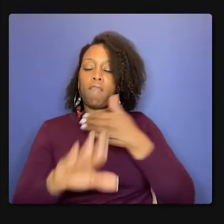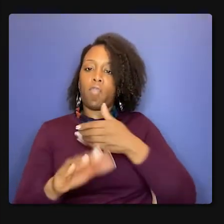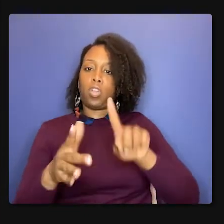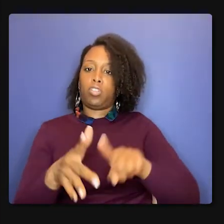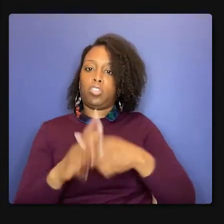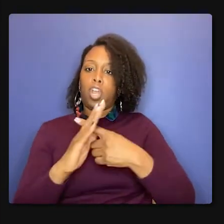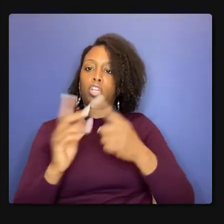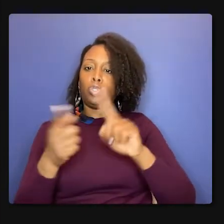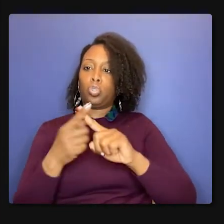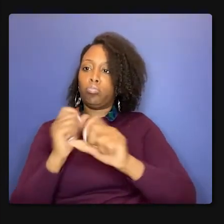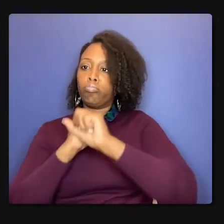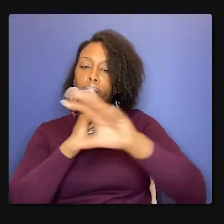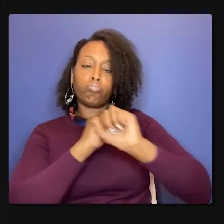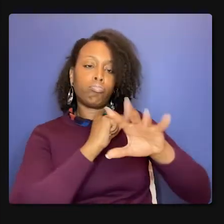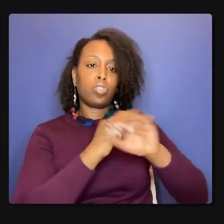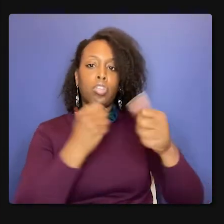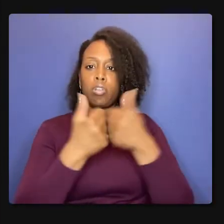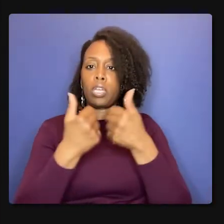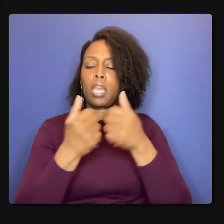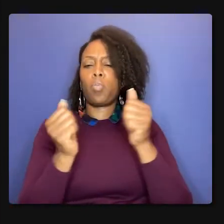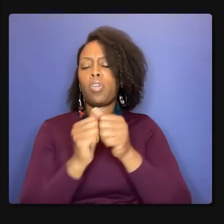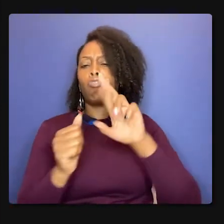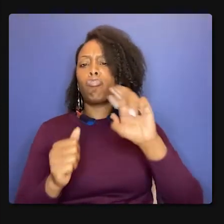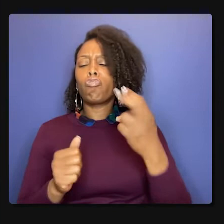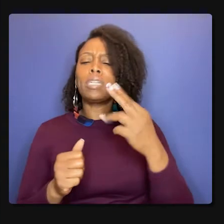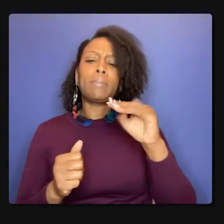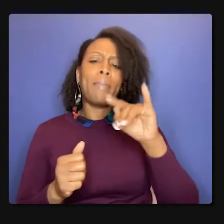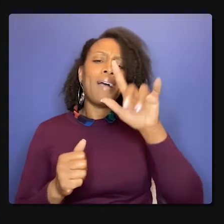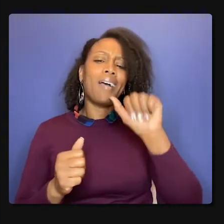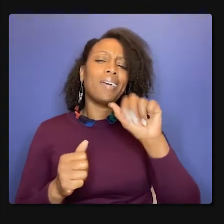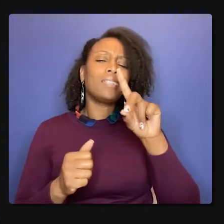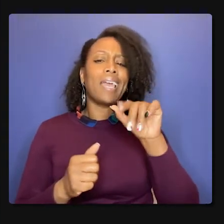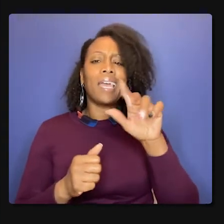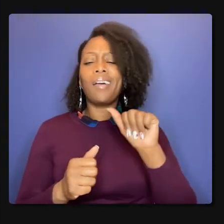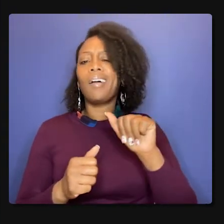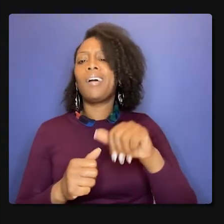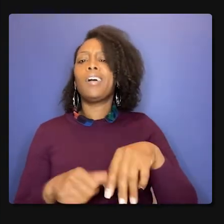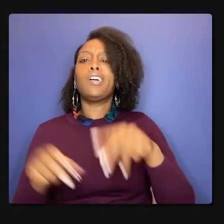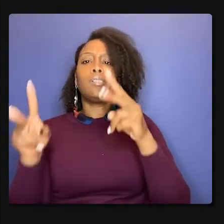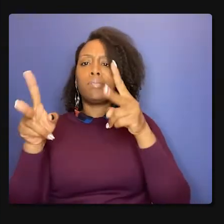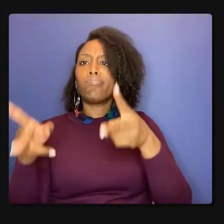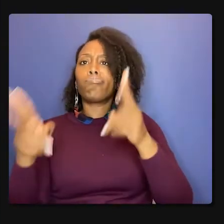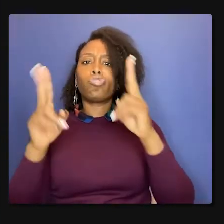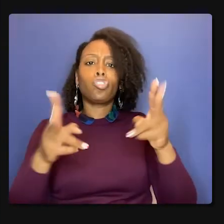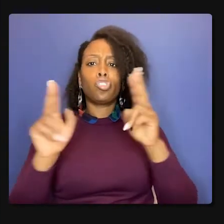before you start looking to market your game with rich metadata, trailers and screenshots, et cetera.